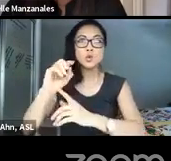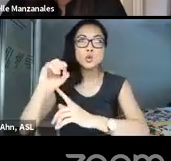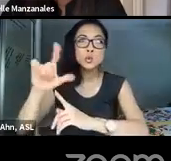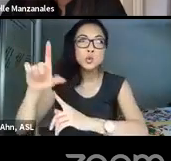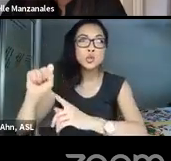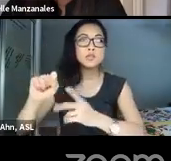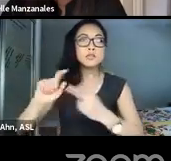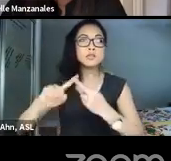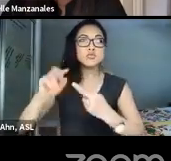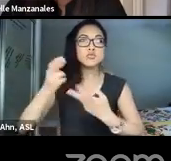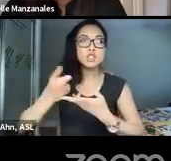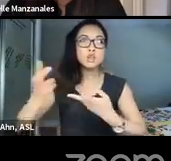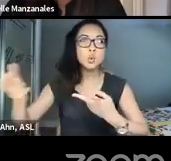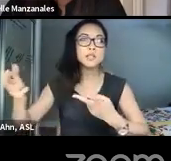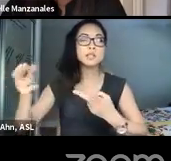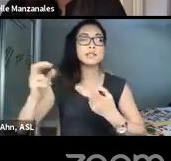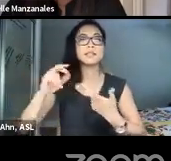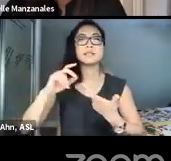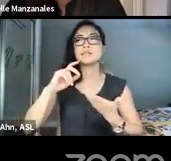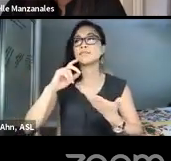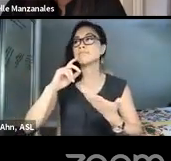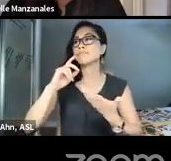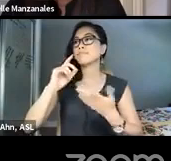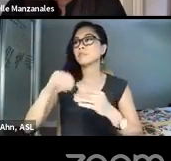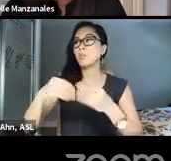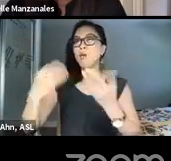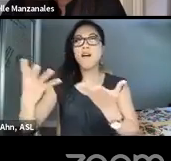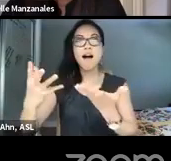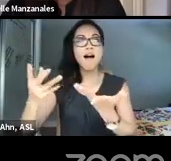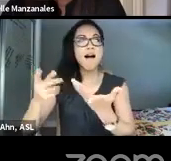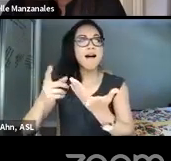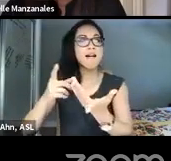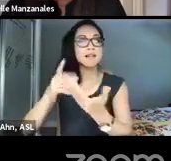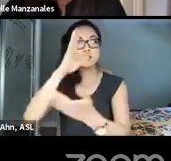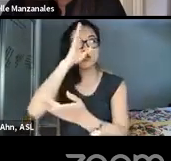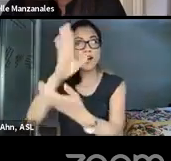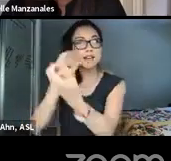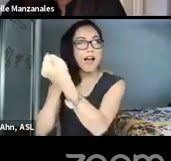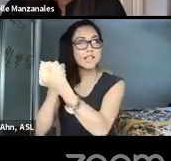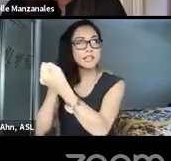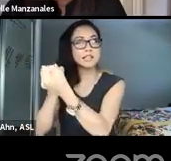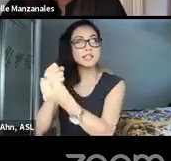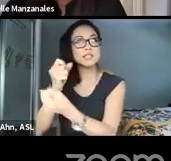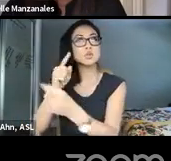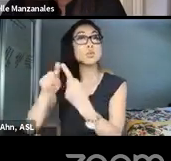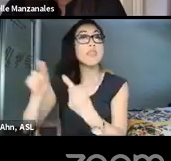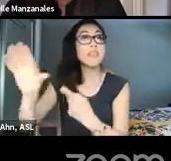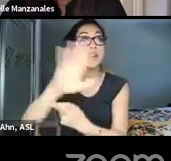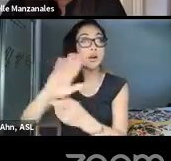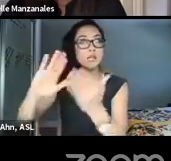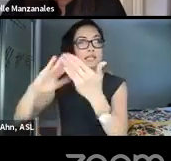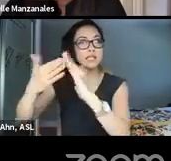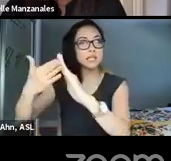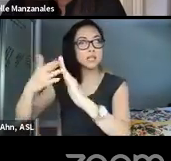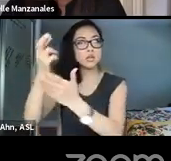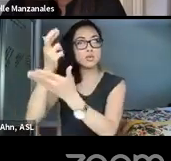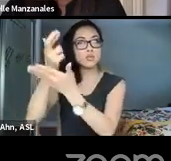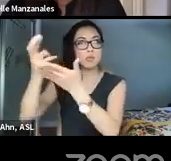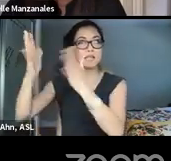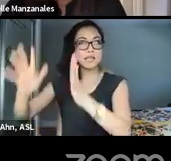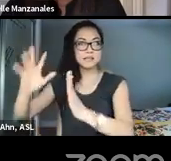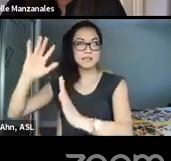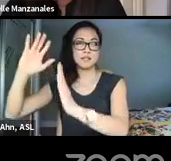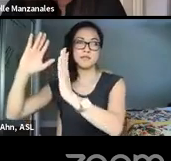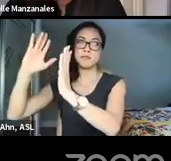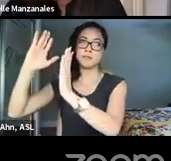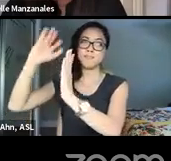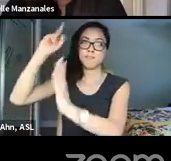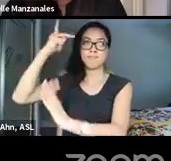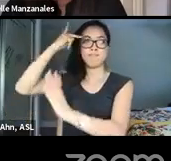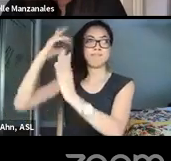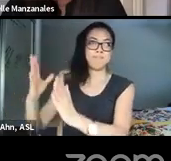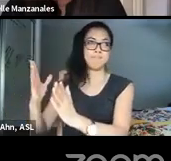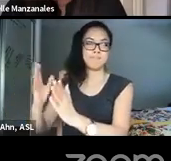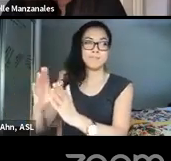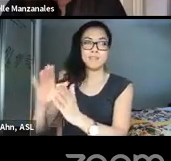now more than ever to keep everyone connected to express the concerns and needs that they